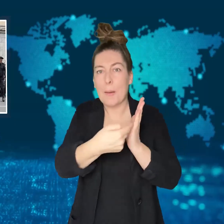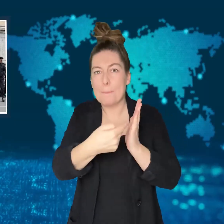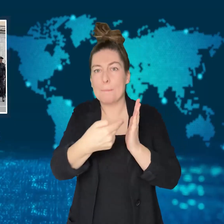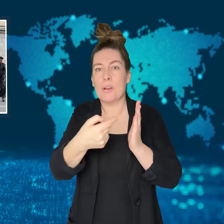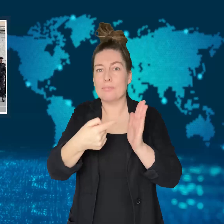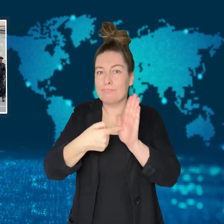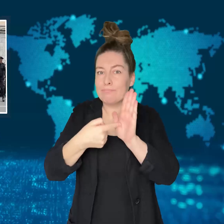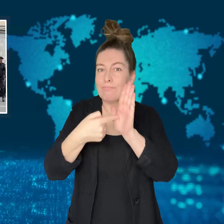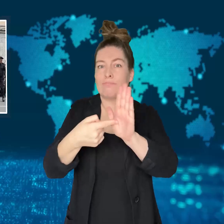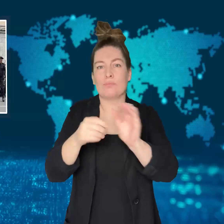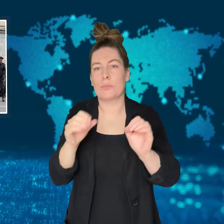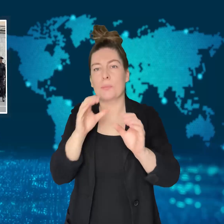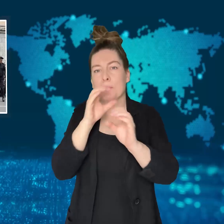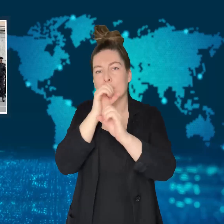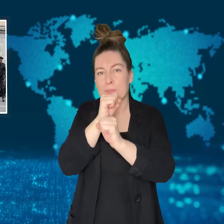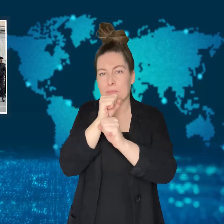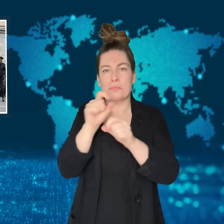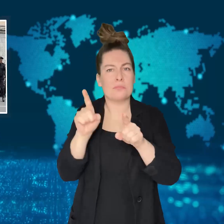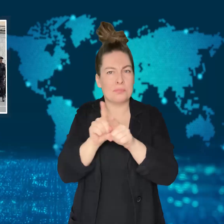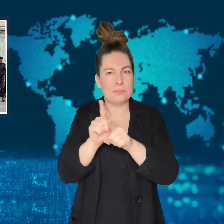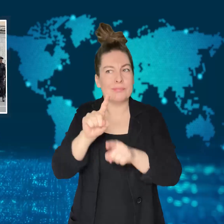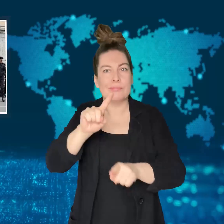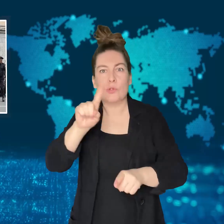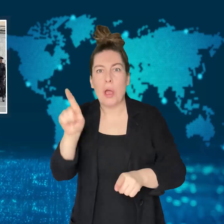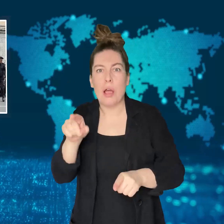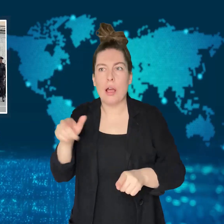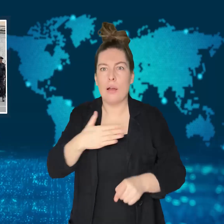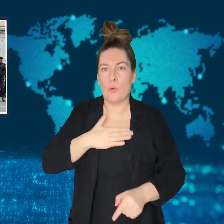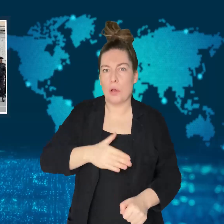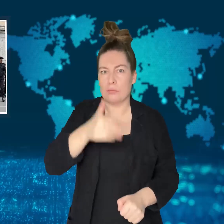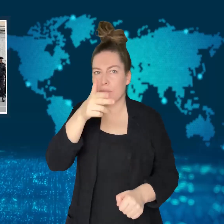The identity of the attacker has not been released.